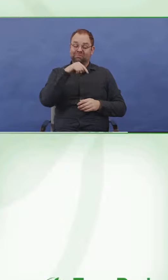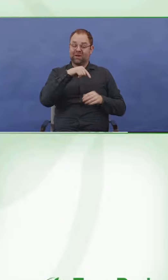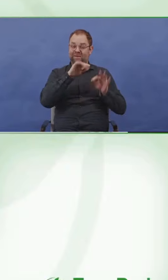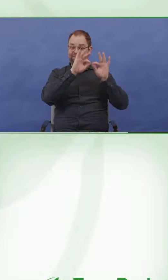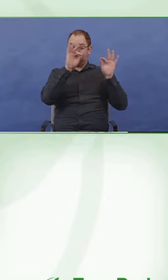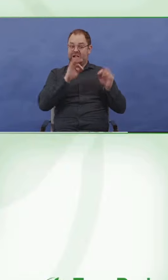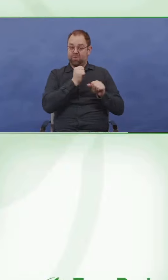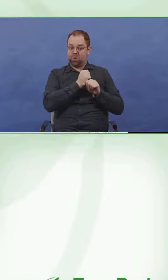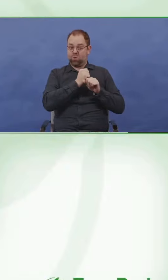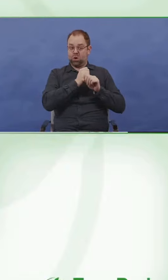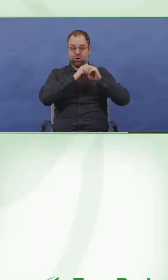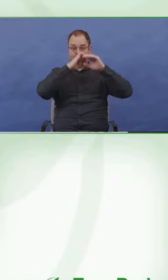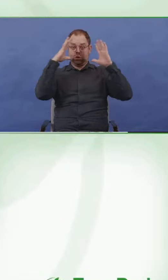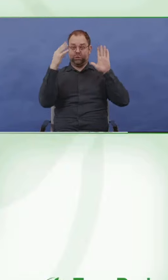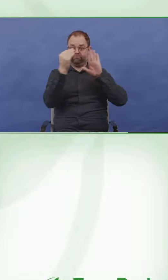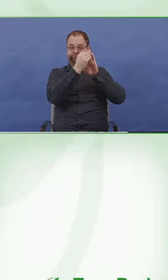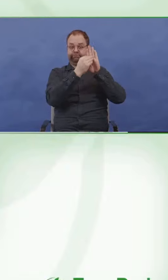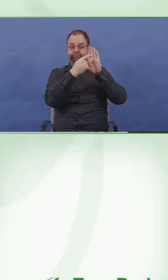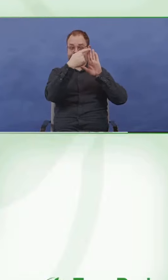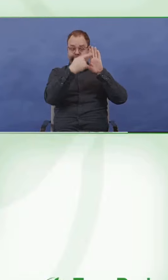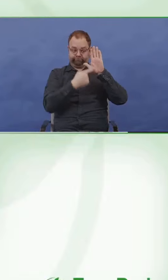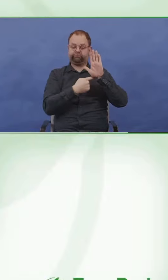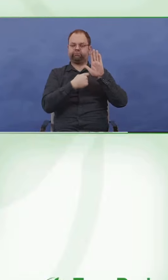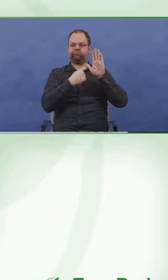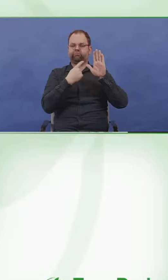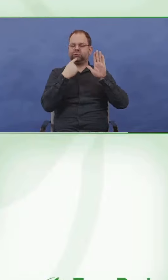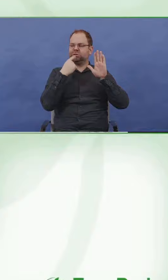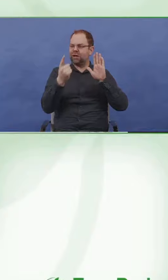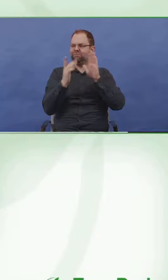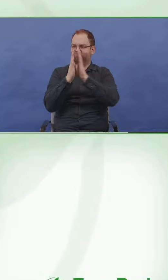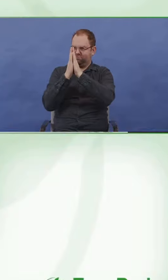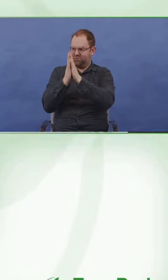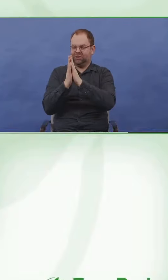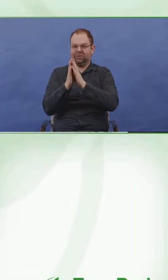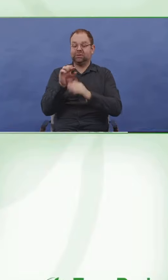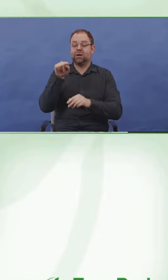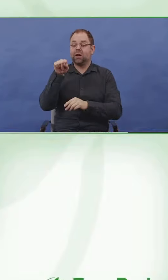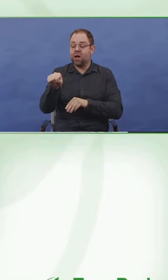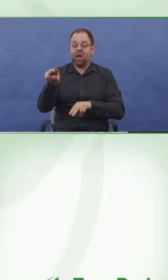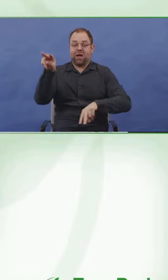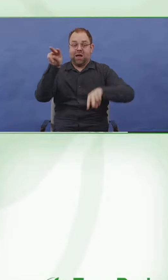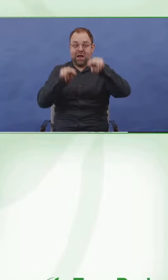objective of enabling women to better engage in economic activities.